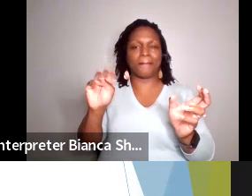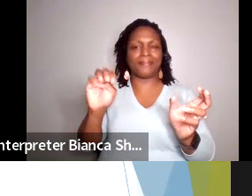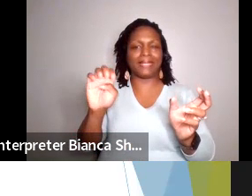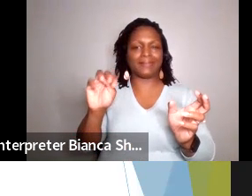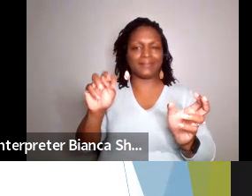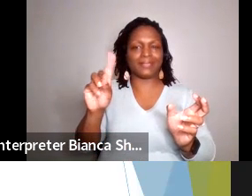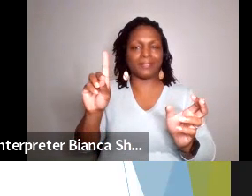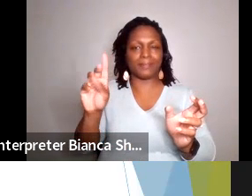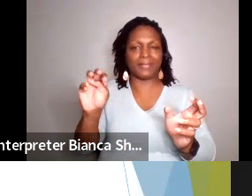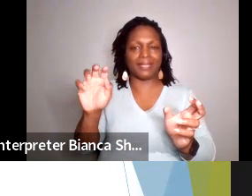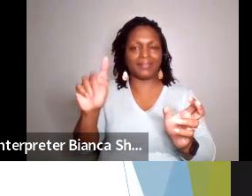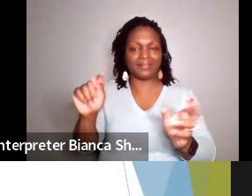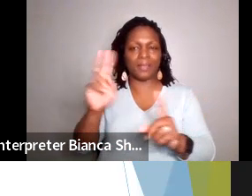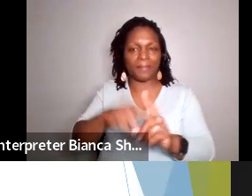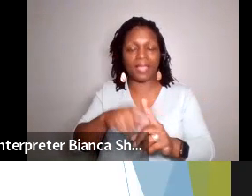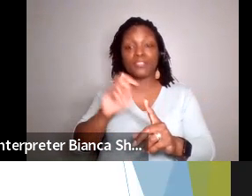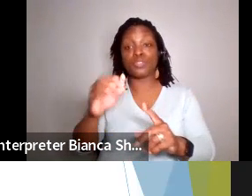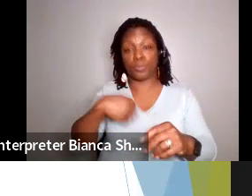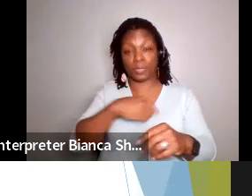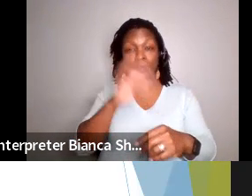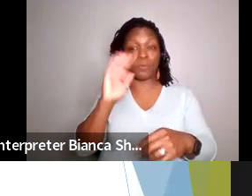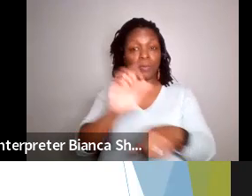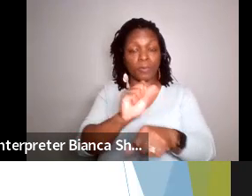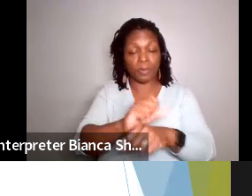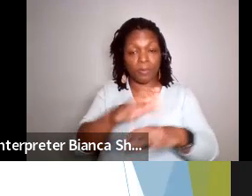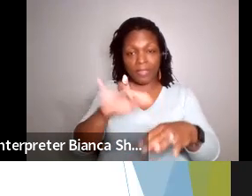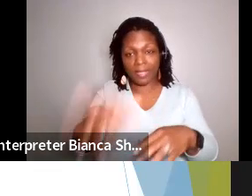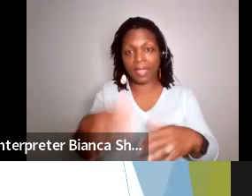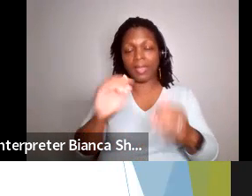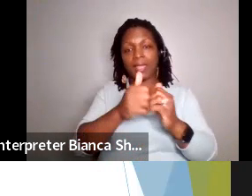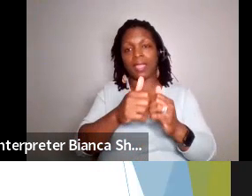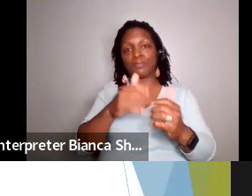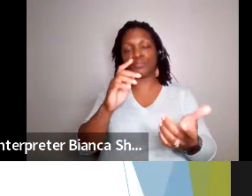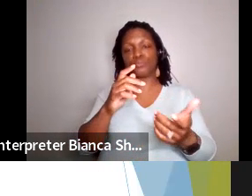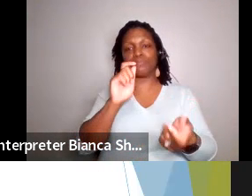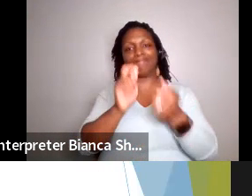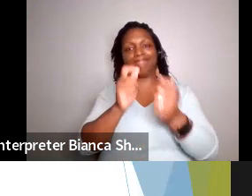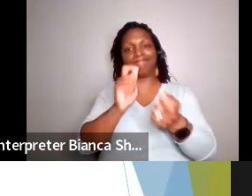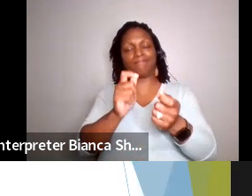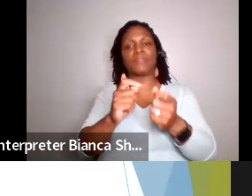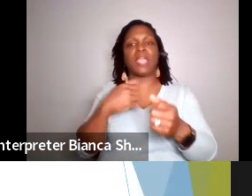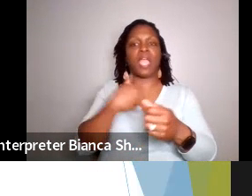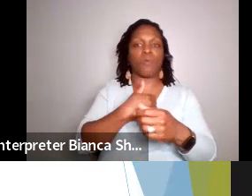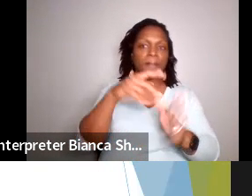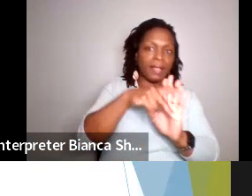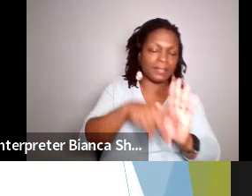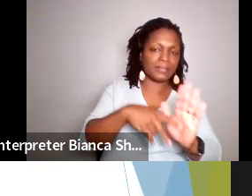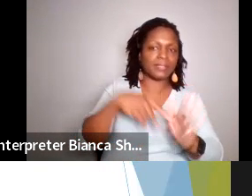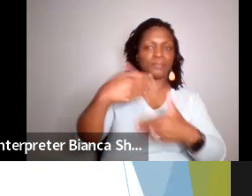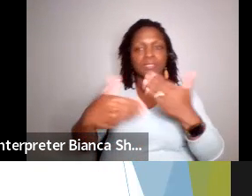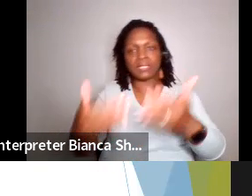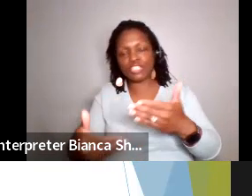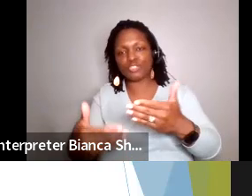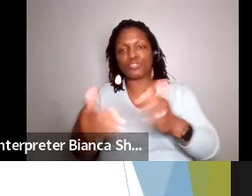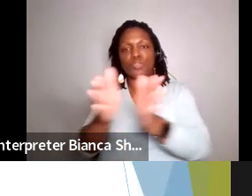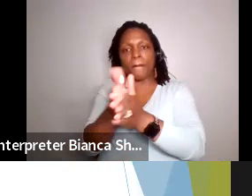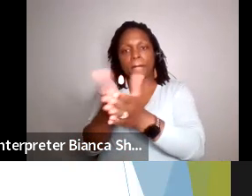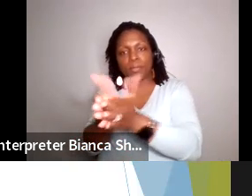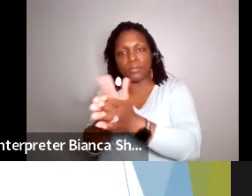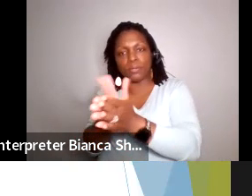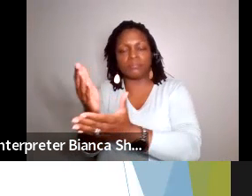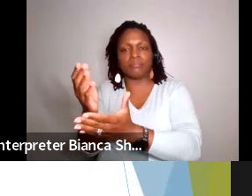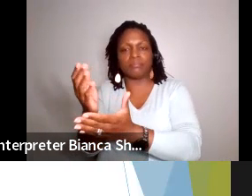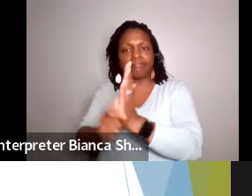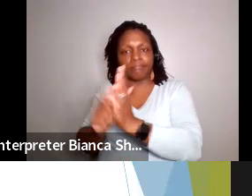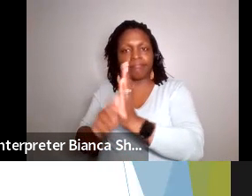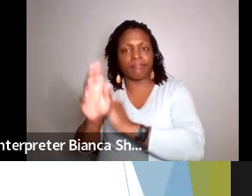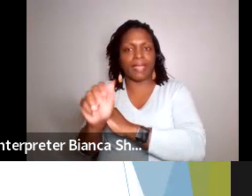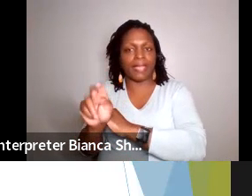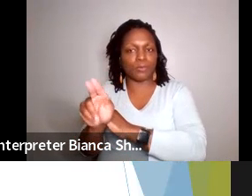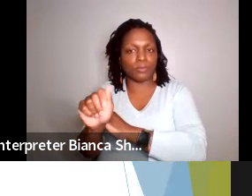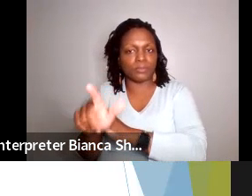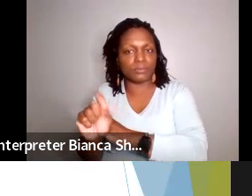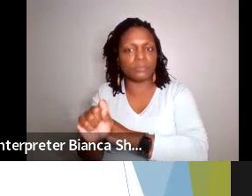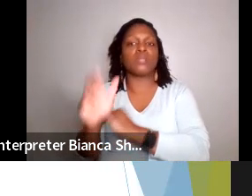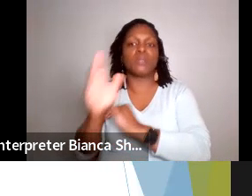We will be as we work on family as paid caregiver and virtual visits will be updating policies and procedures and manuals. And we're going to just really be doing a lot of work around that this year.